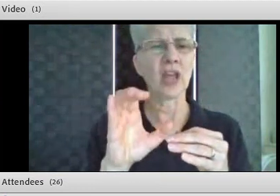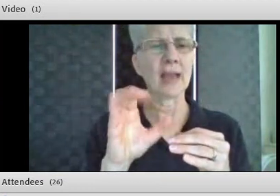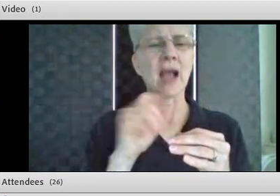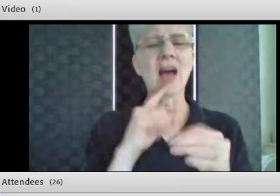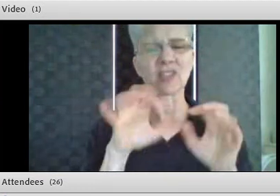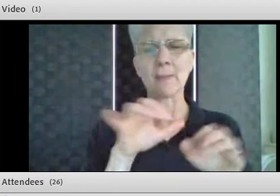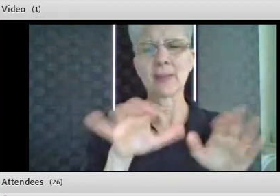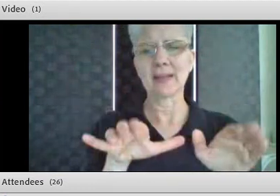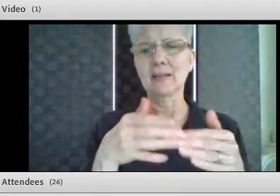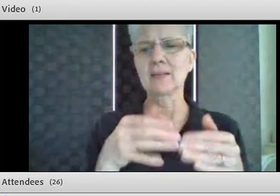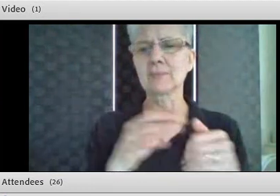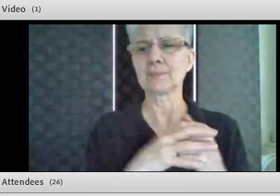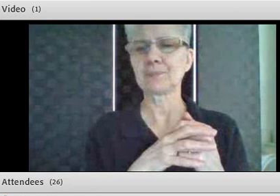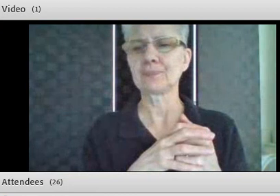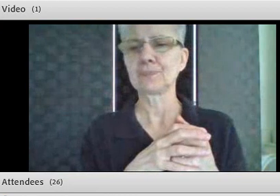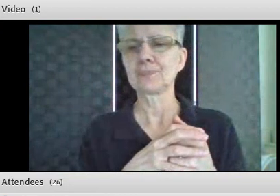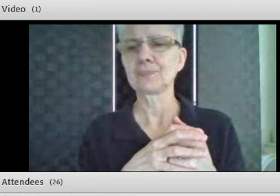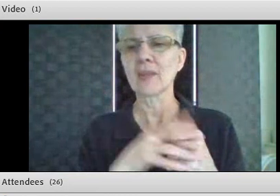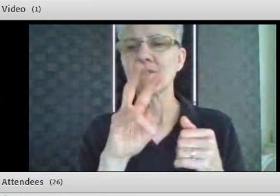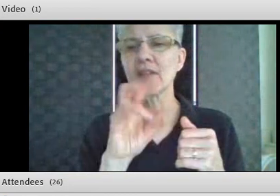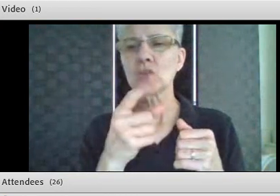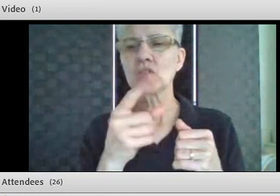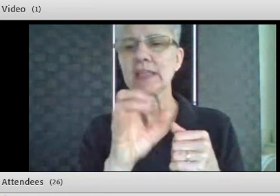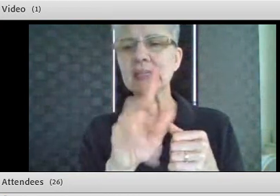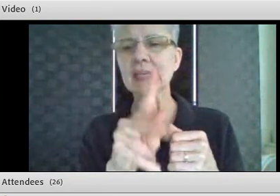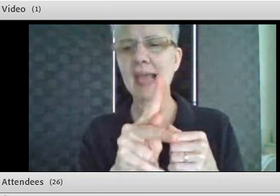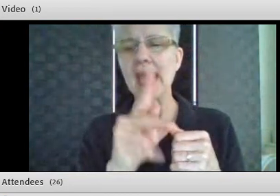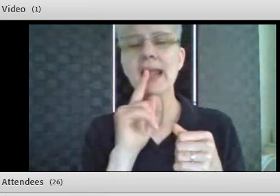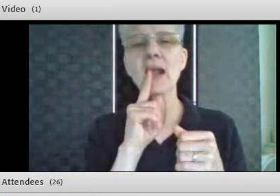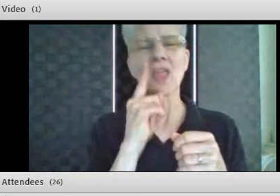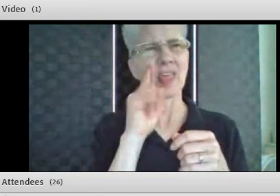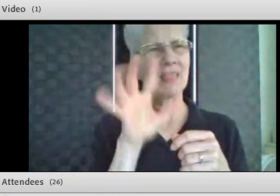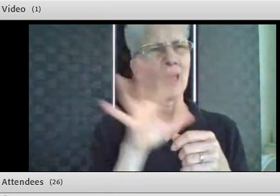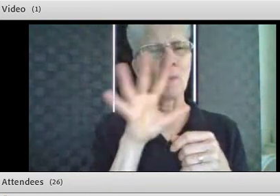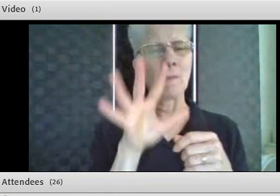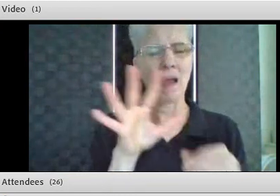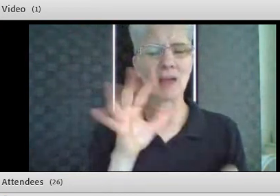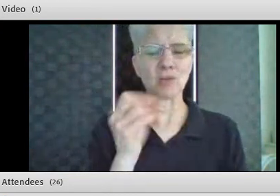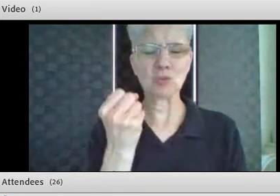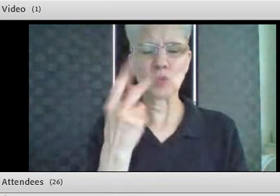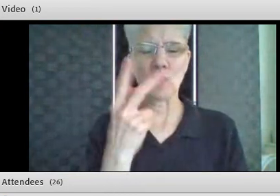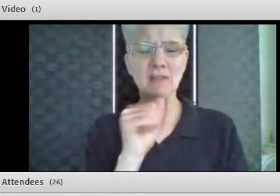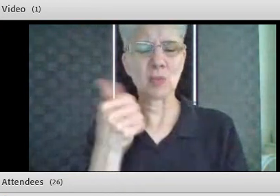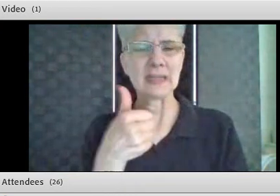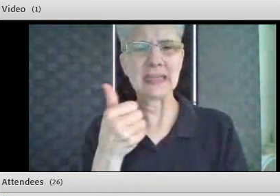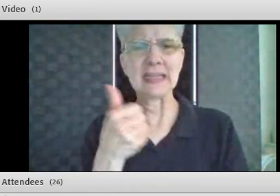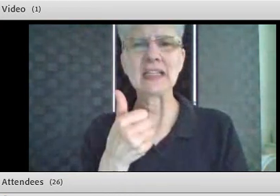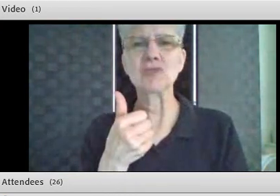If you're asking -- The ones that we use are called -- We ordered them on Amazon. They're called Vogek or Vogek maybe.